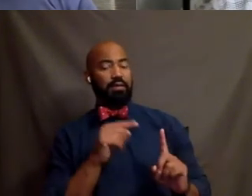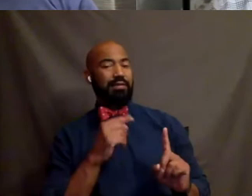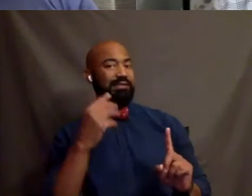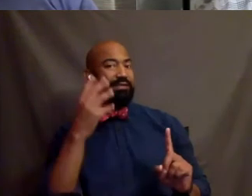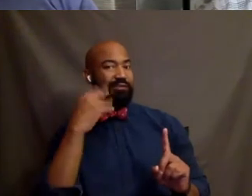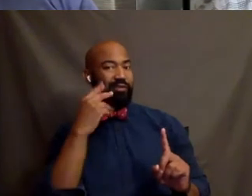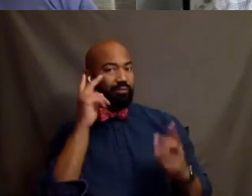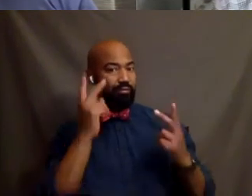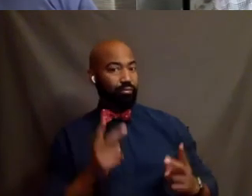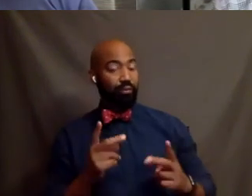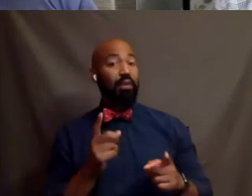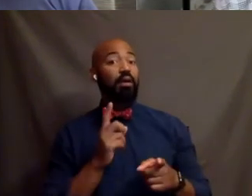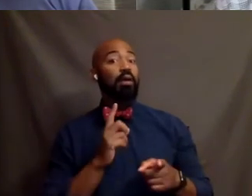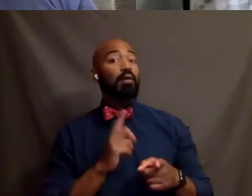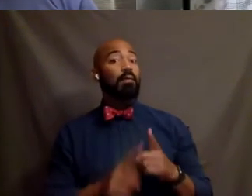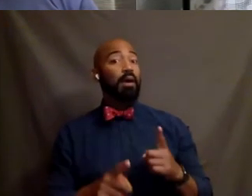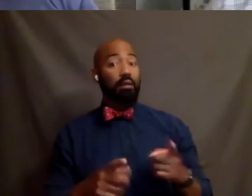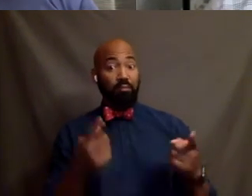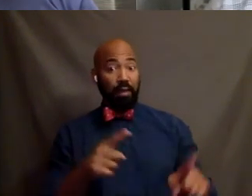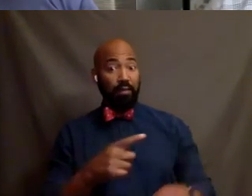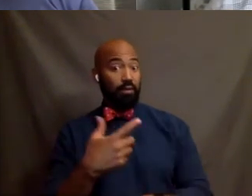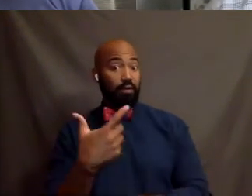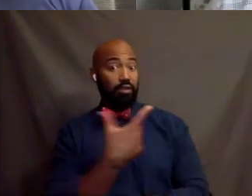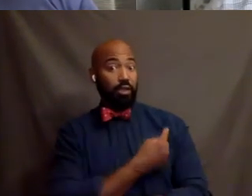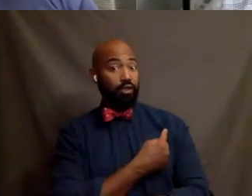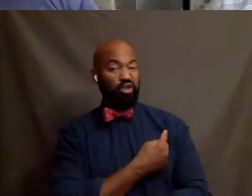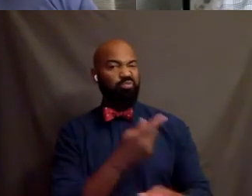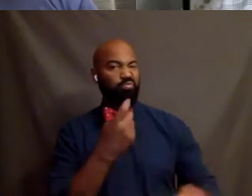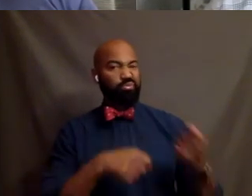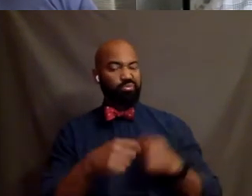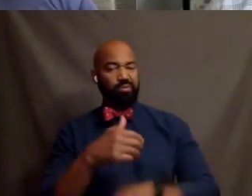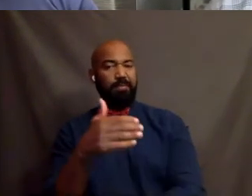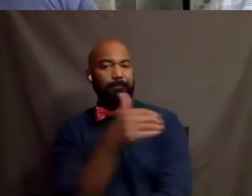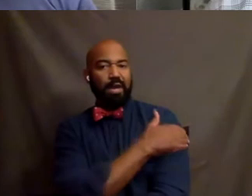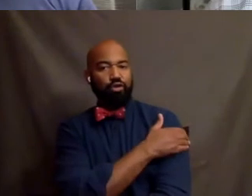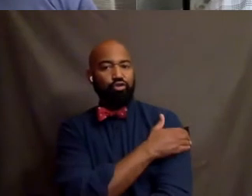to a patch to see if that could help reduce or mitigate that effect.